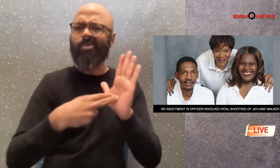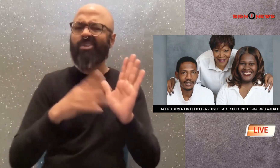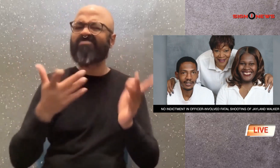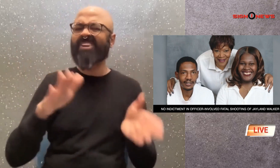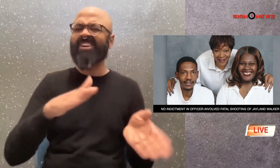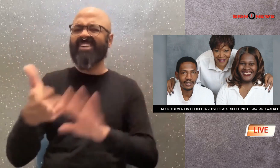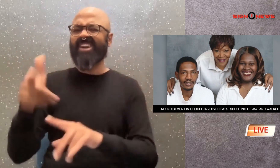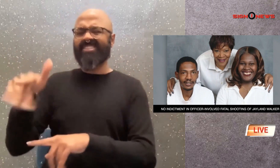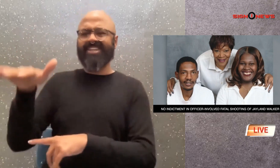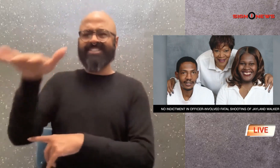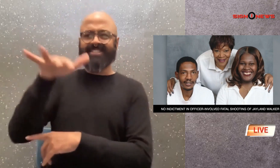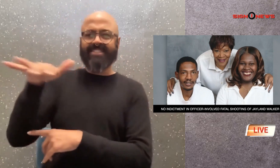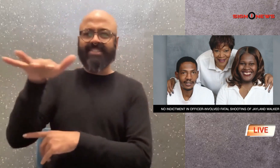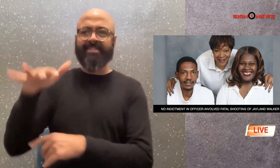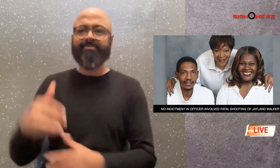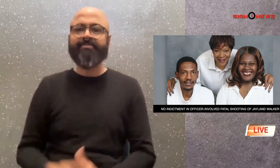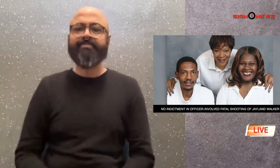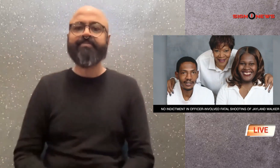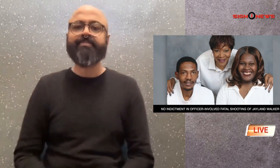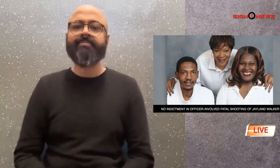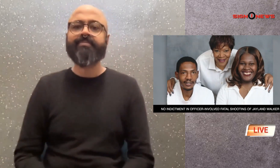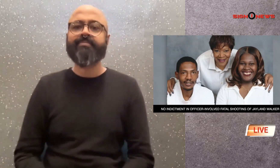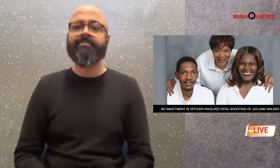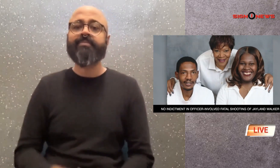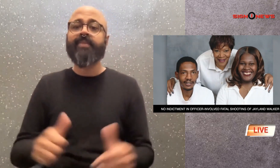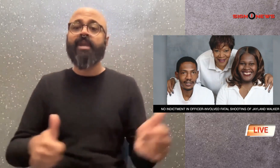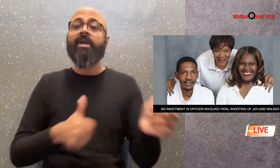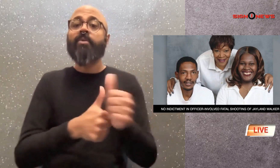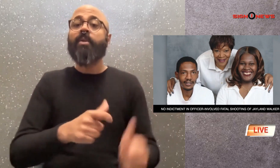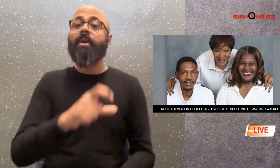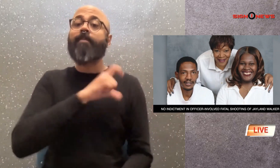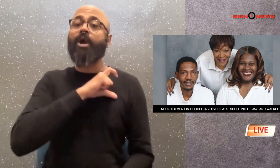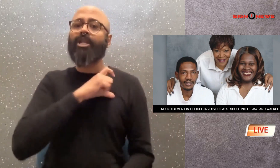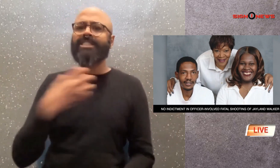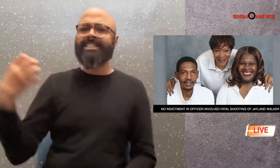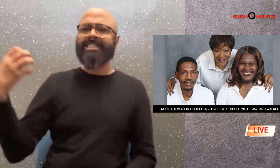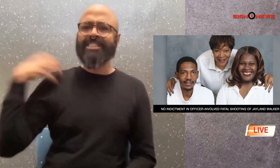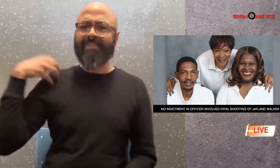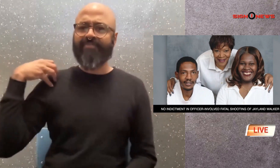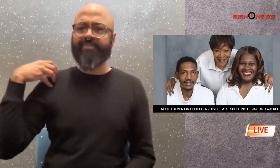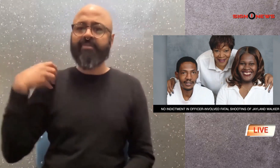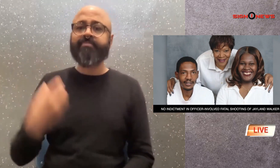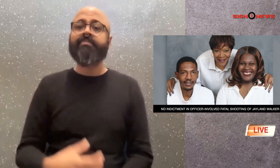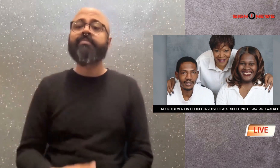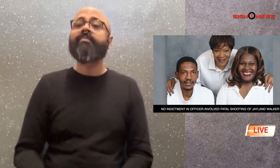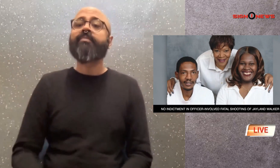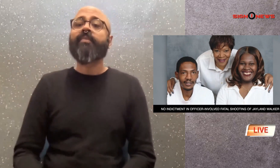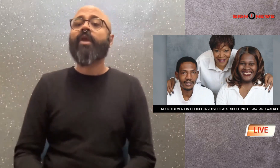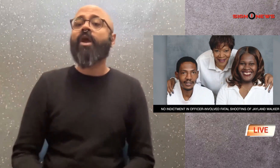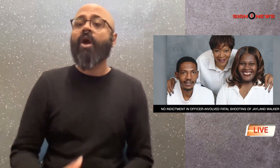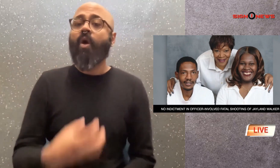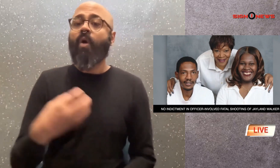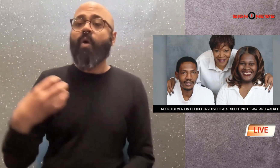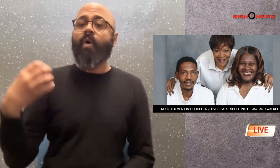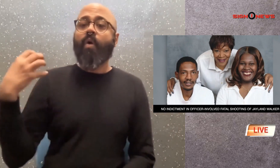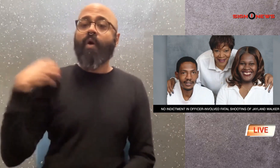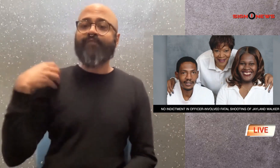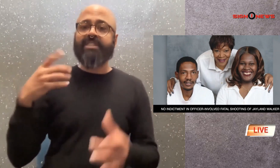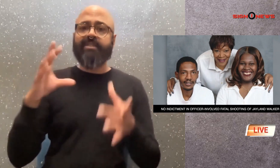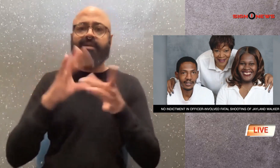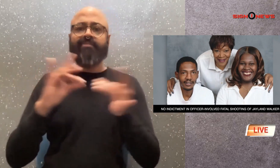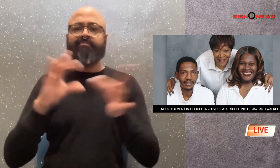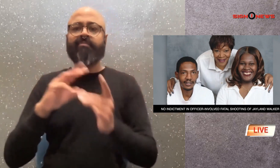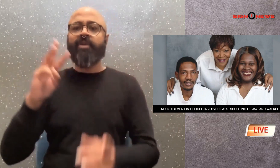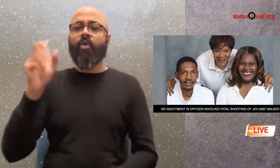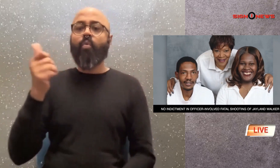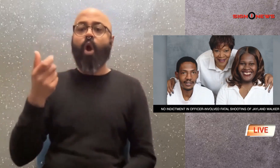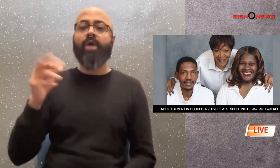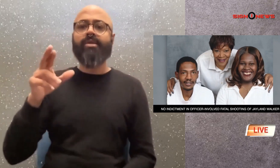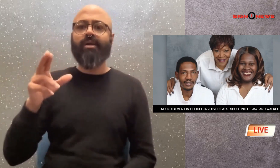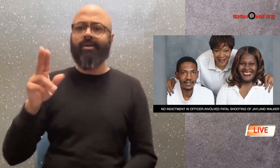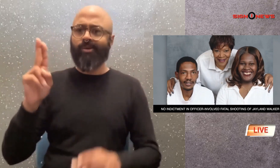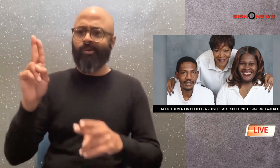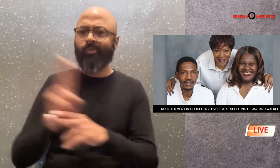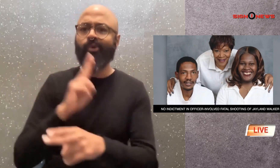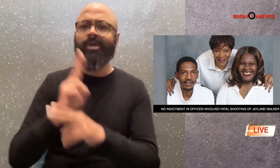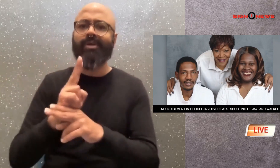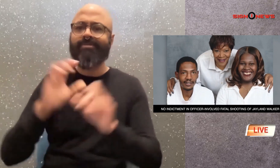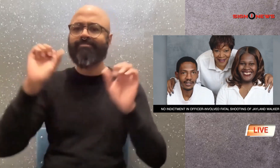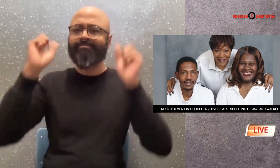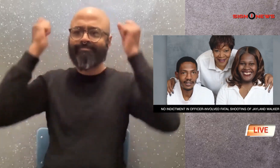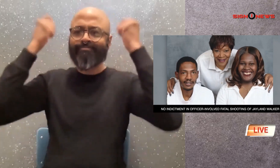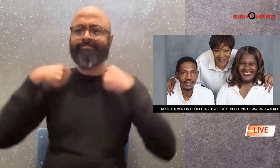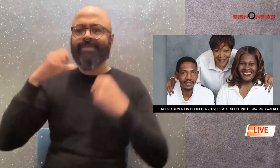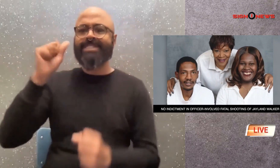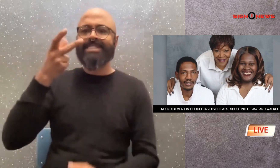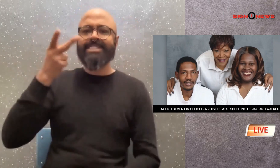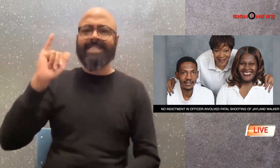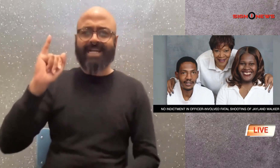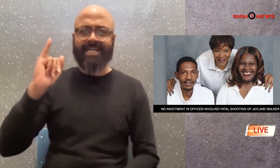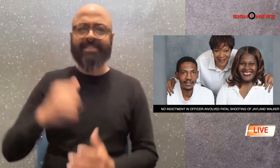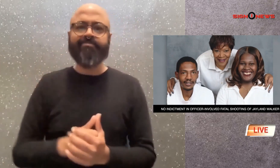record died at the scene according to the police chief officers said Walker was wearing